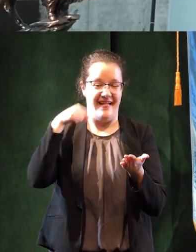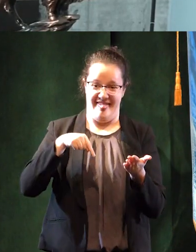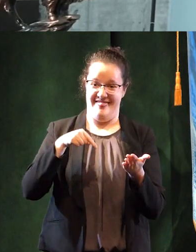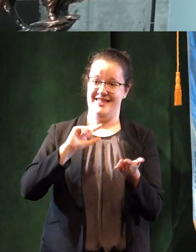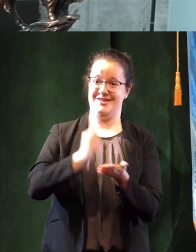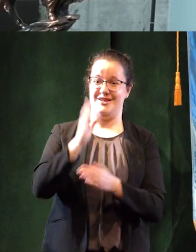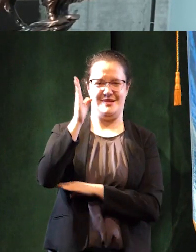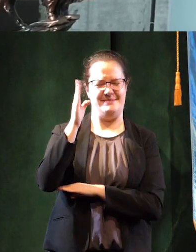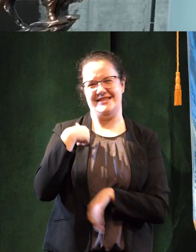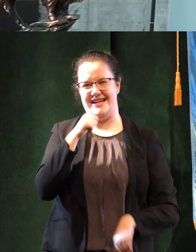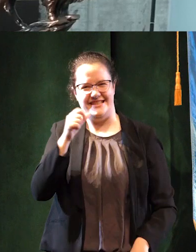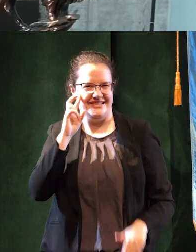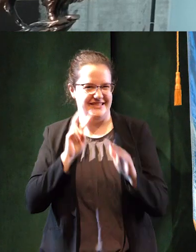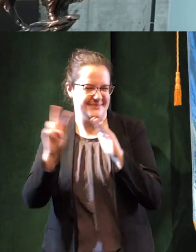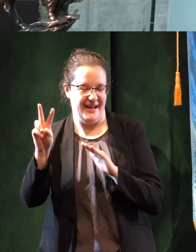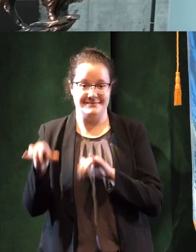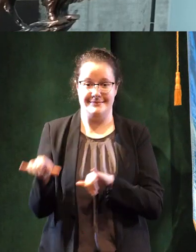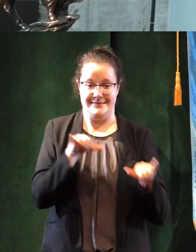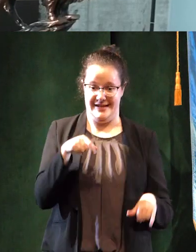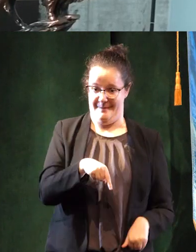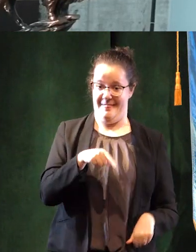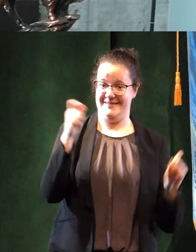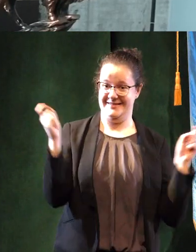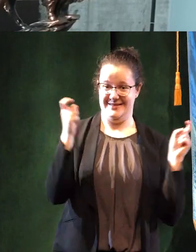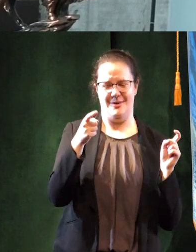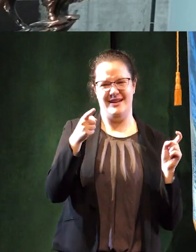plan to deliver just like this is not the graduation ceremony you expected